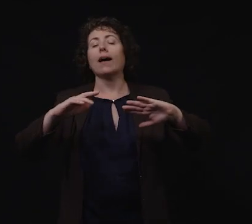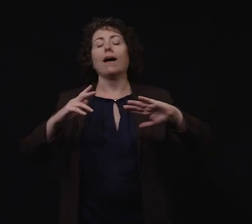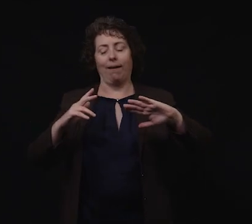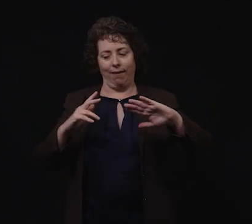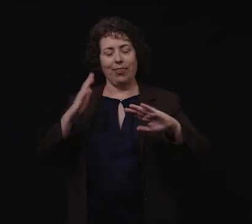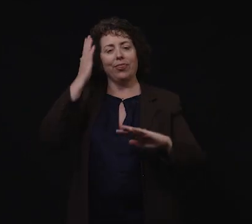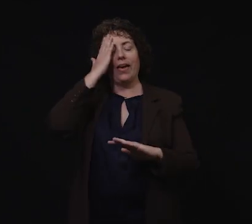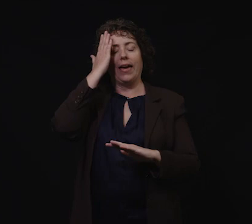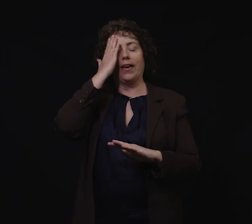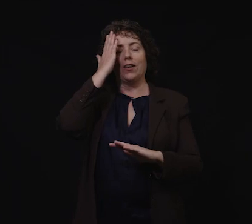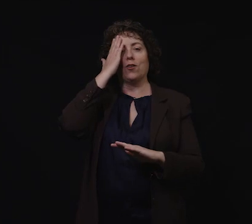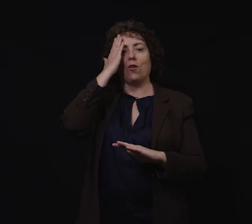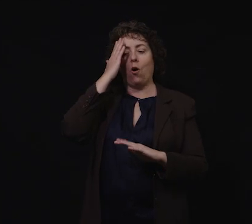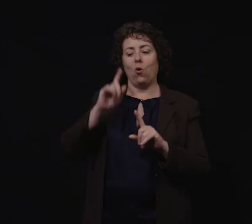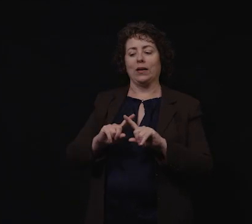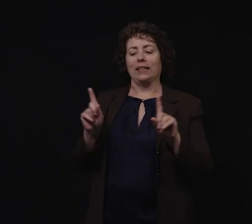They know their first floor elevation